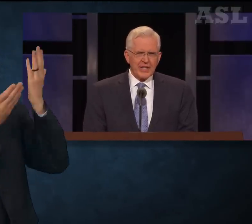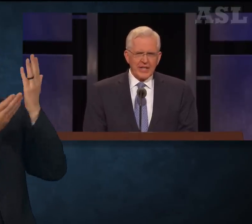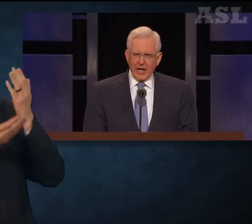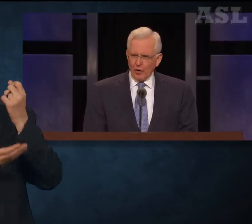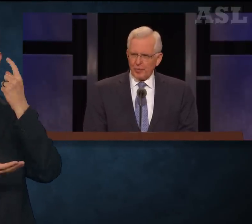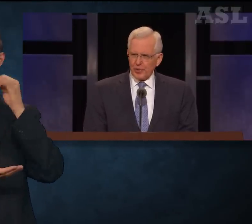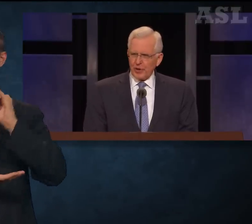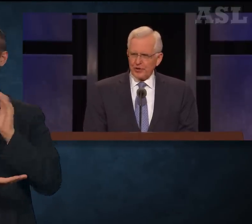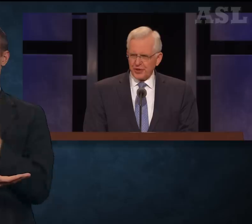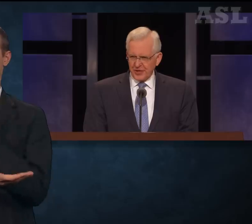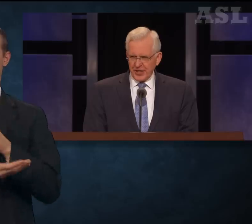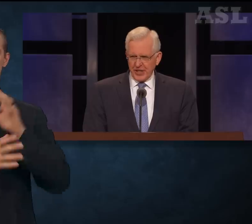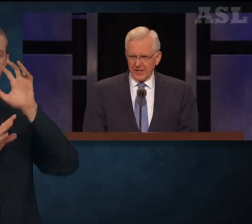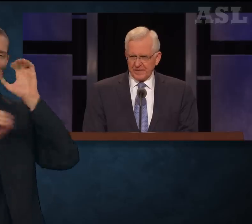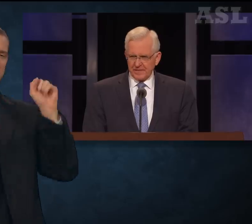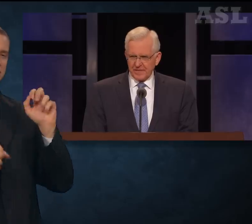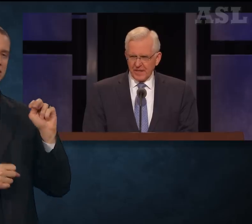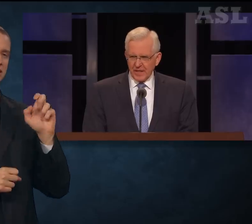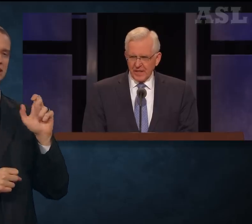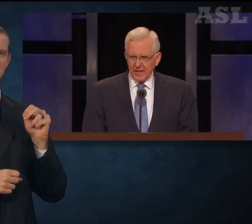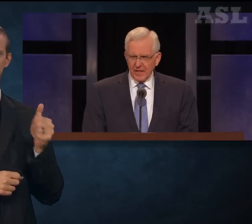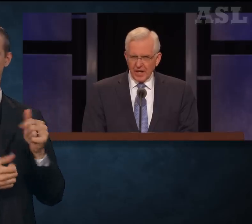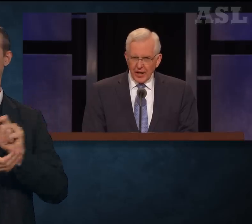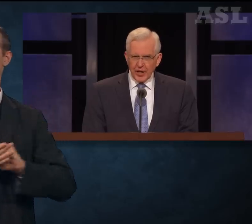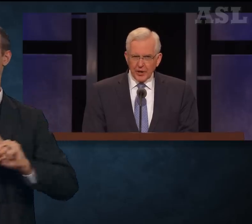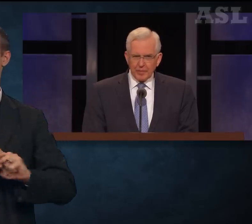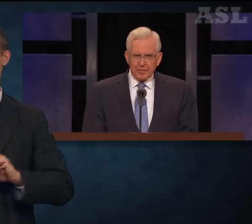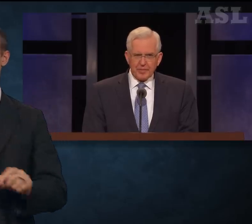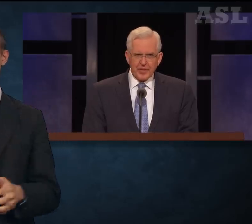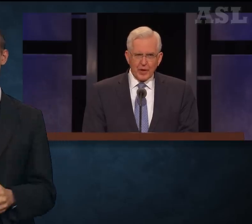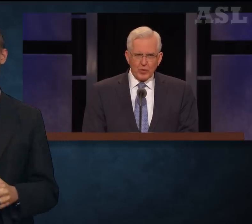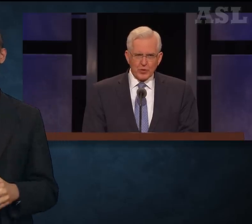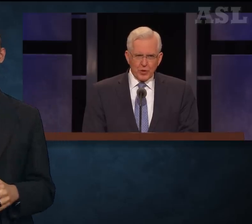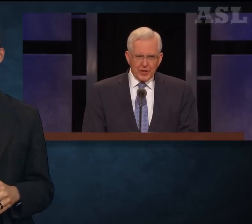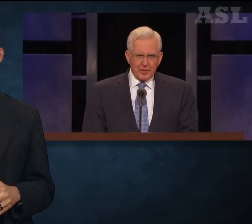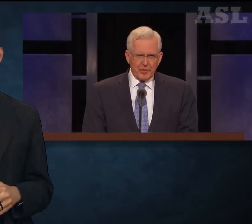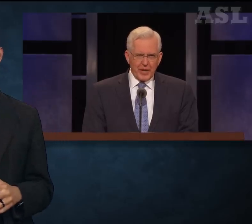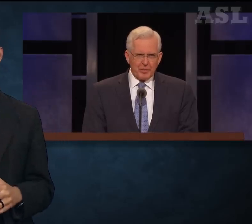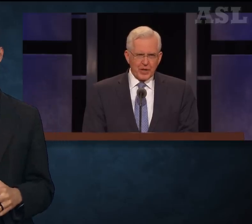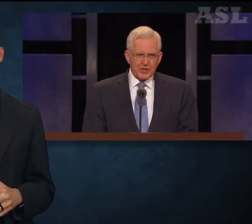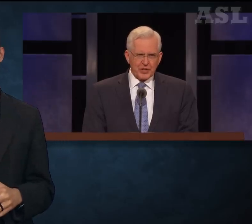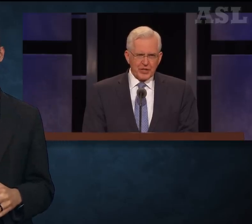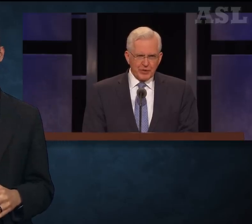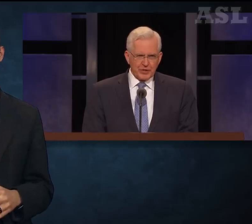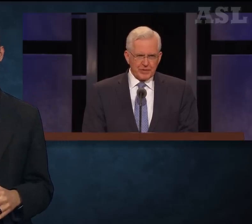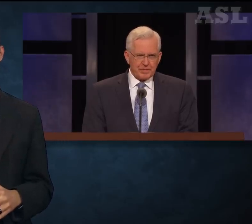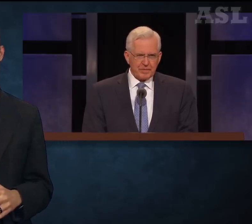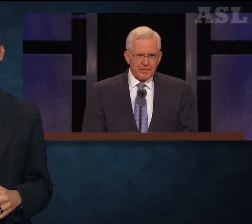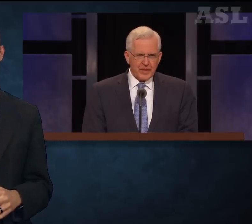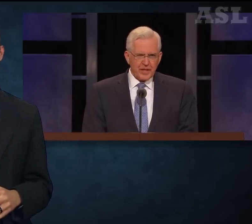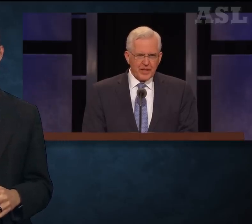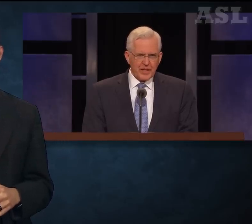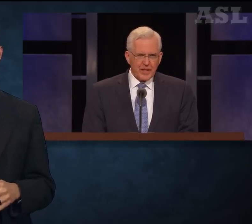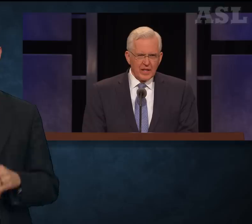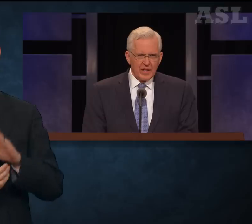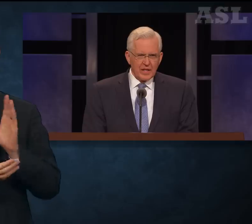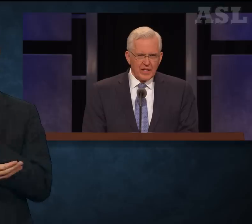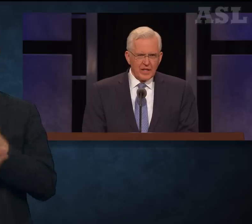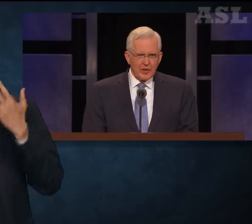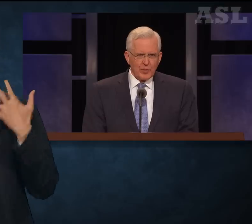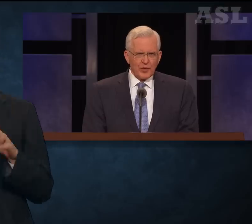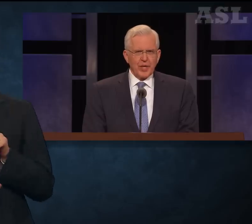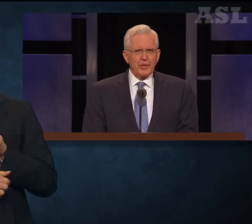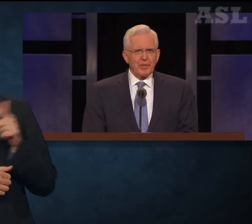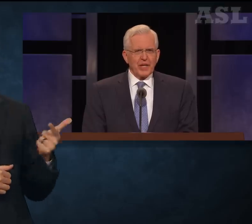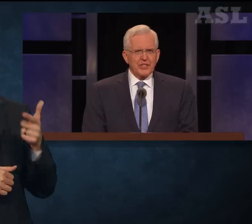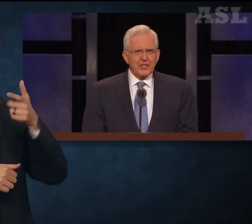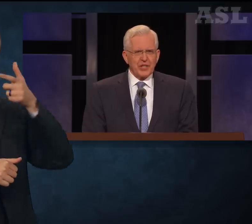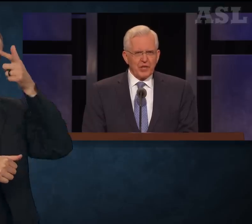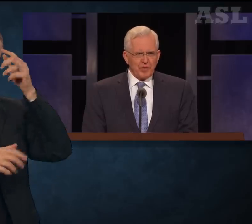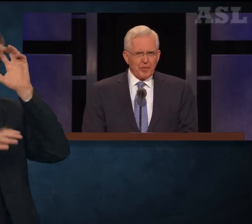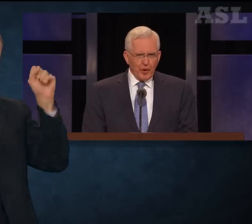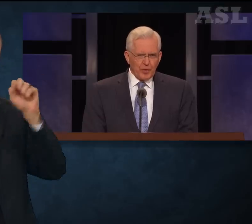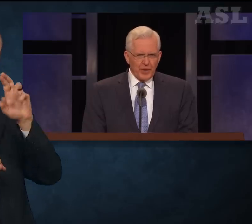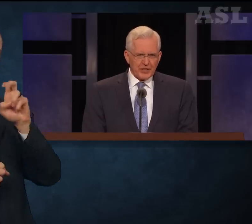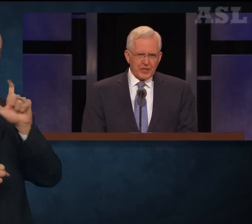THE SEMINARY CHOIR WILL NOW SING